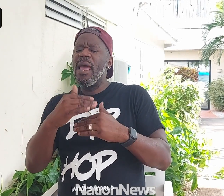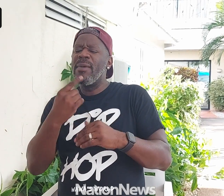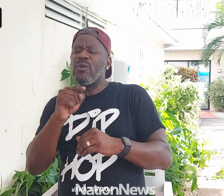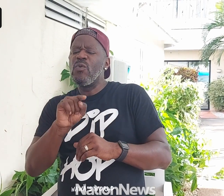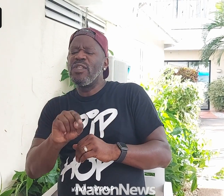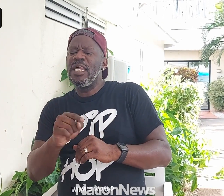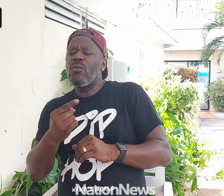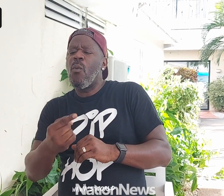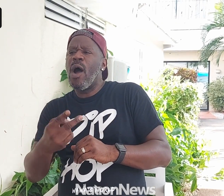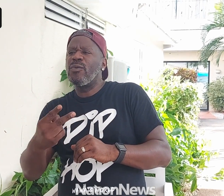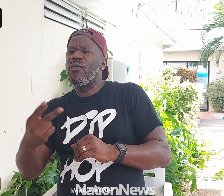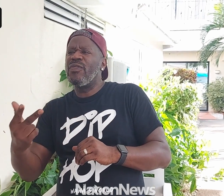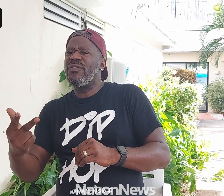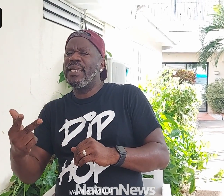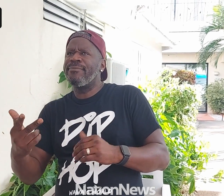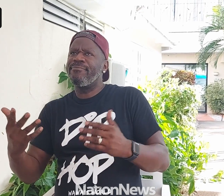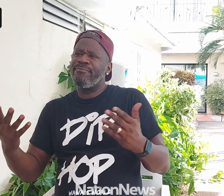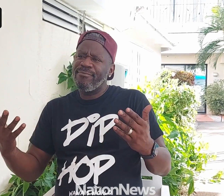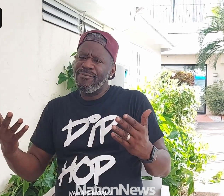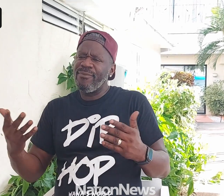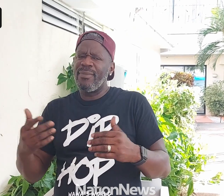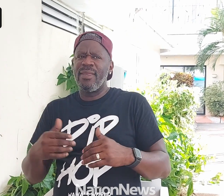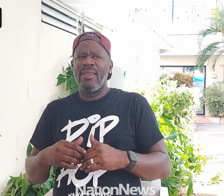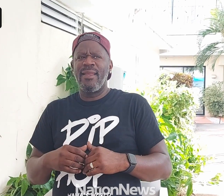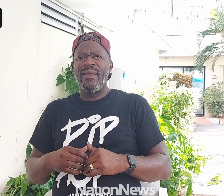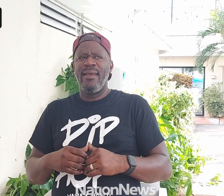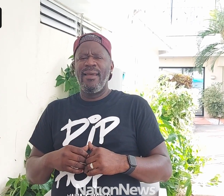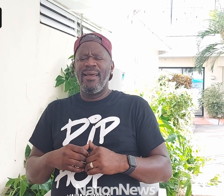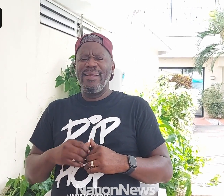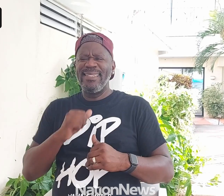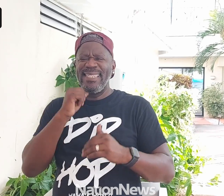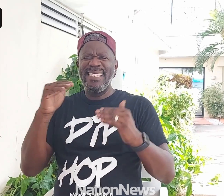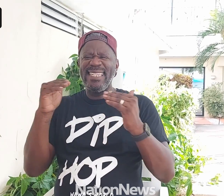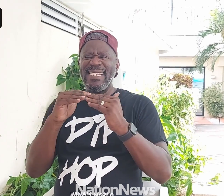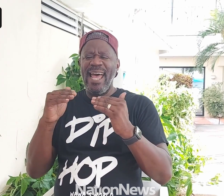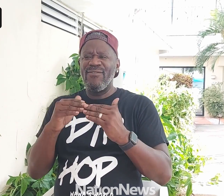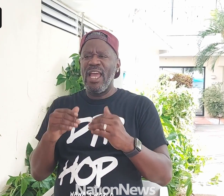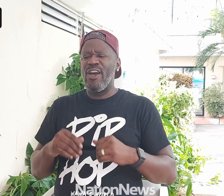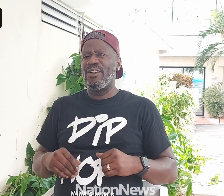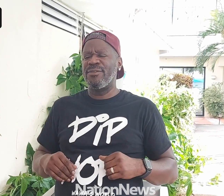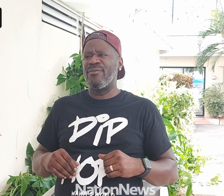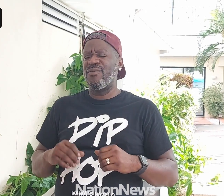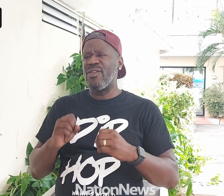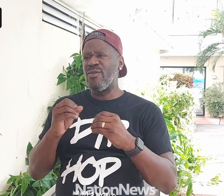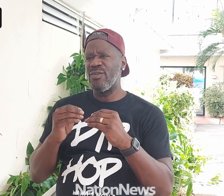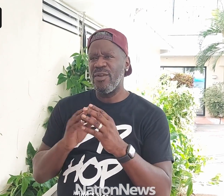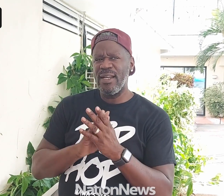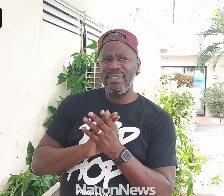and people so often limit us to maybe a couple things and that's really not